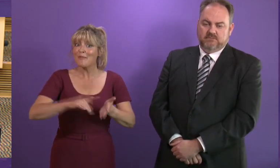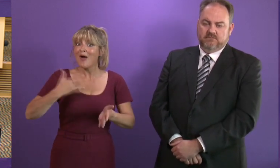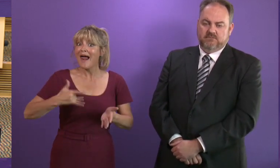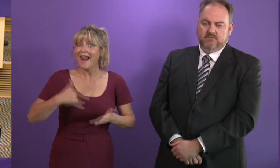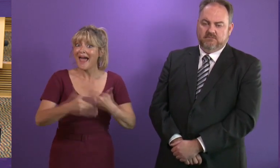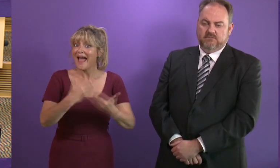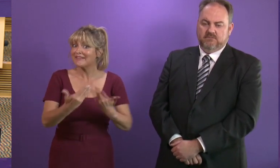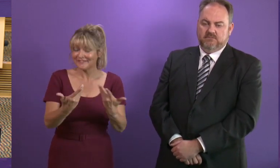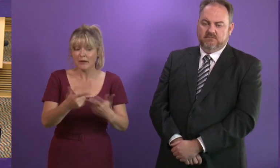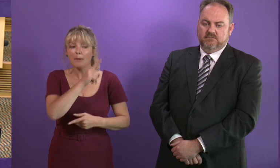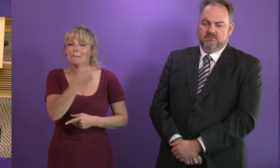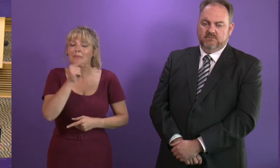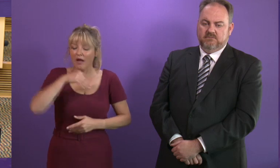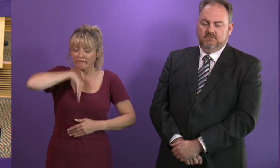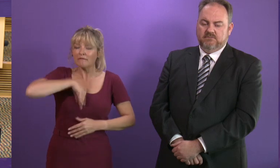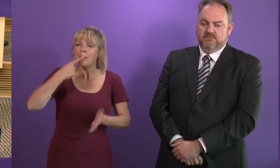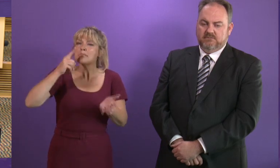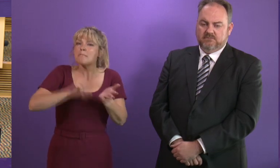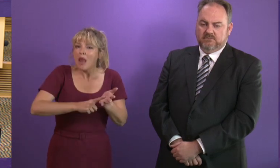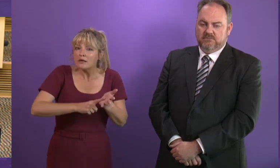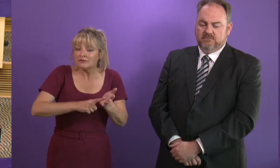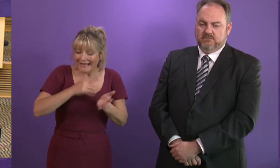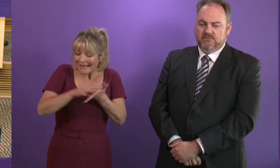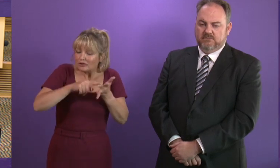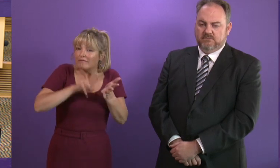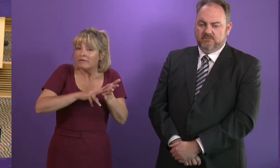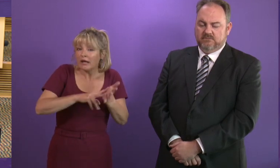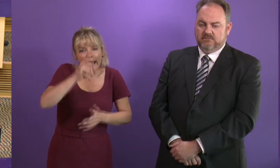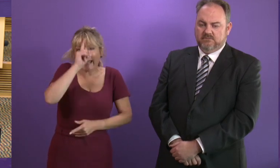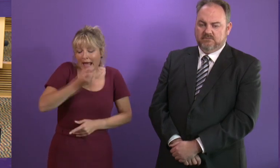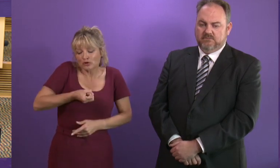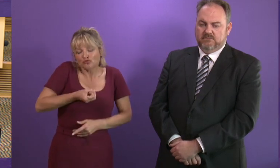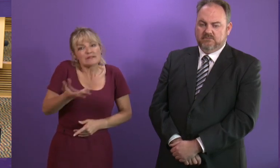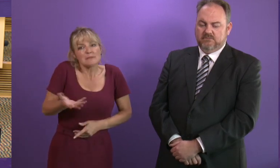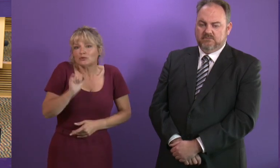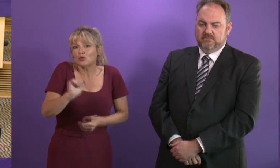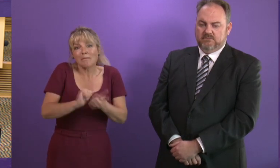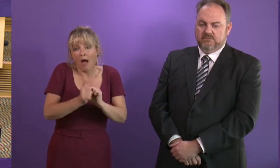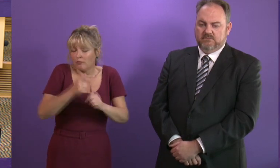blood cannot transmit HIV to their sexual partners. We will continue to work to eradicate